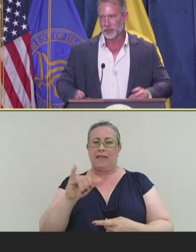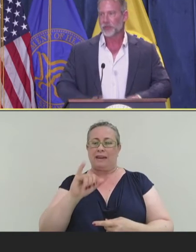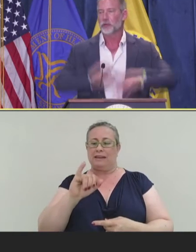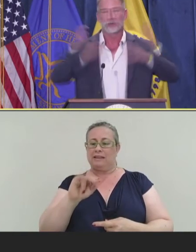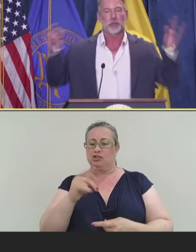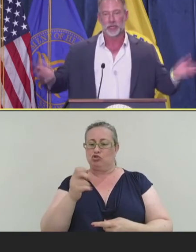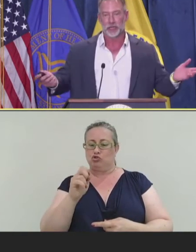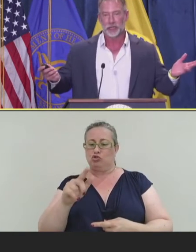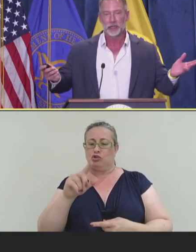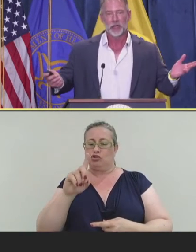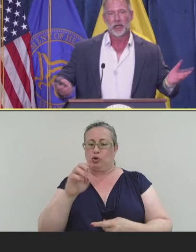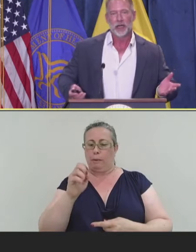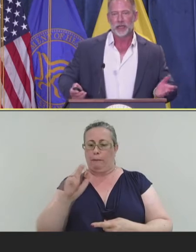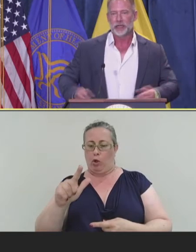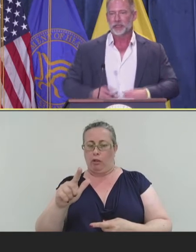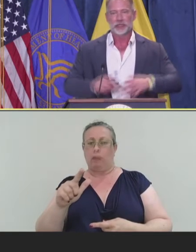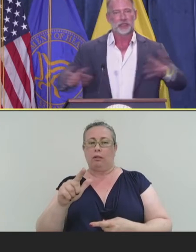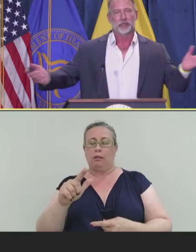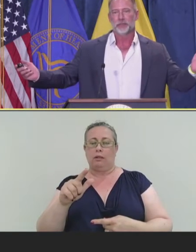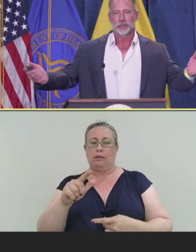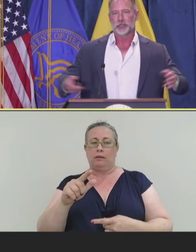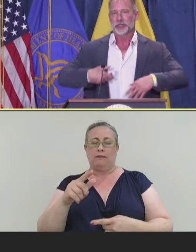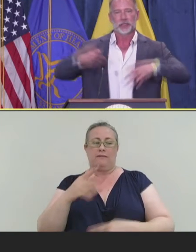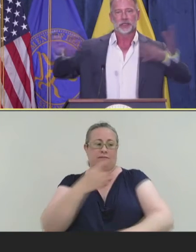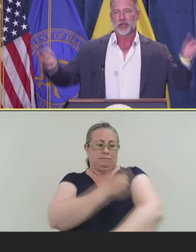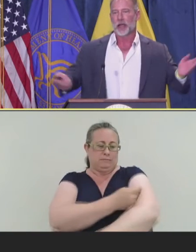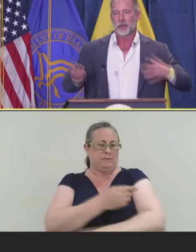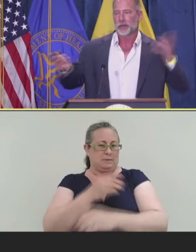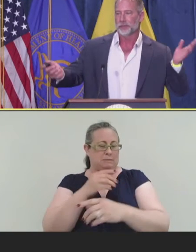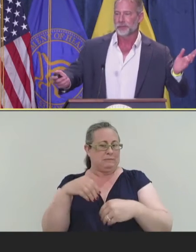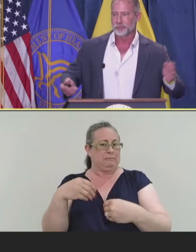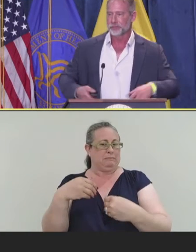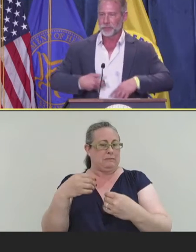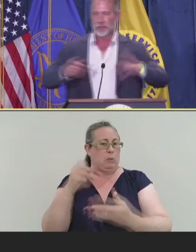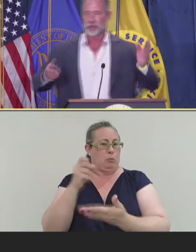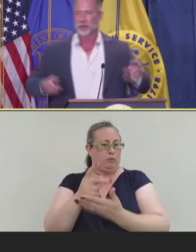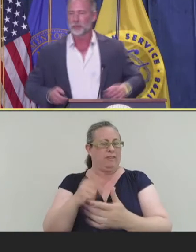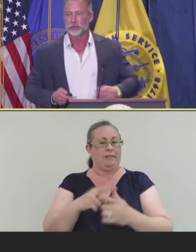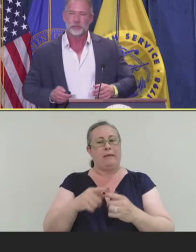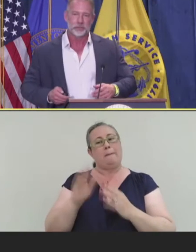and then there was plenty. And then it's just a logistics, like how many -- you know,